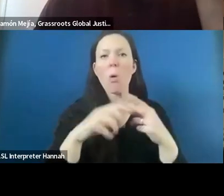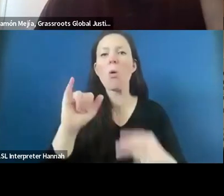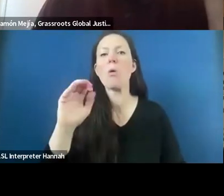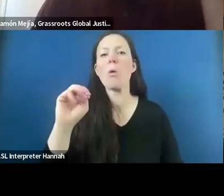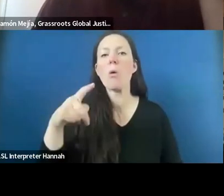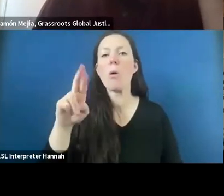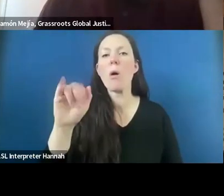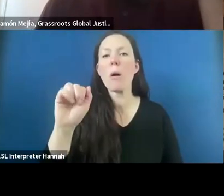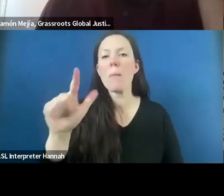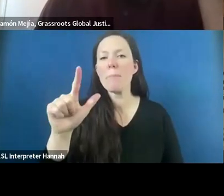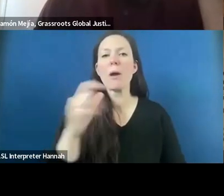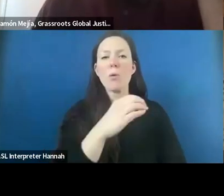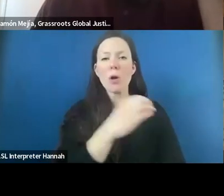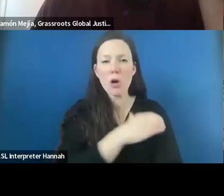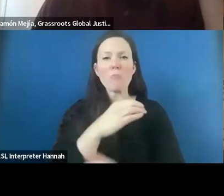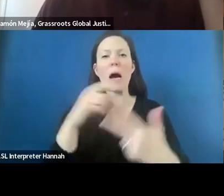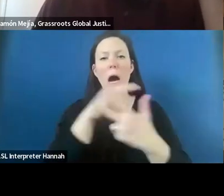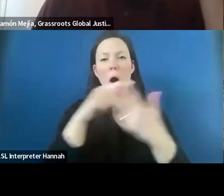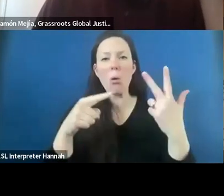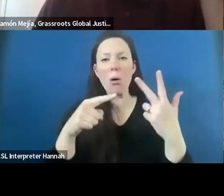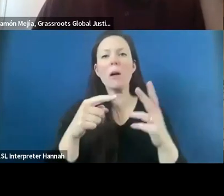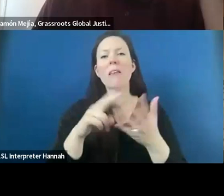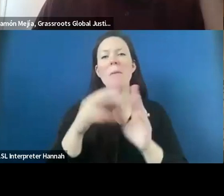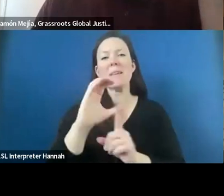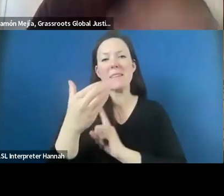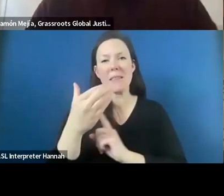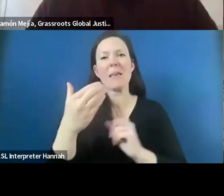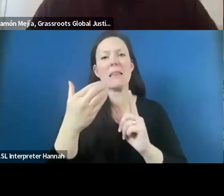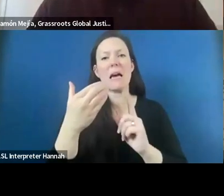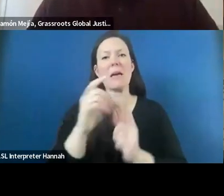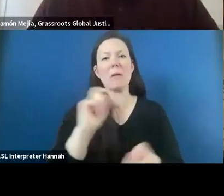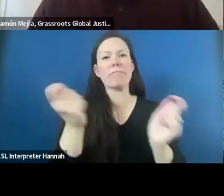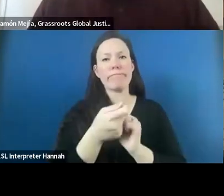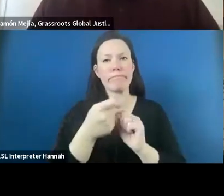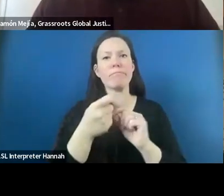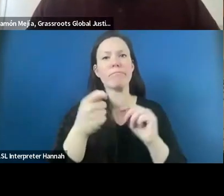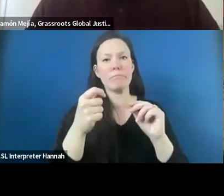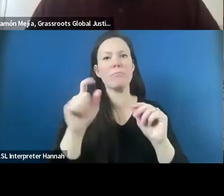the globe that the climate justice movement needs to confront head on. I think,